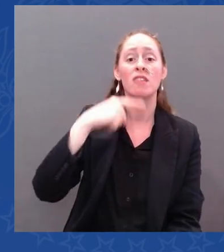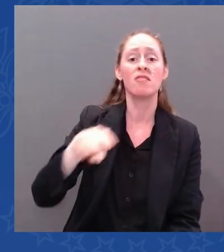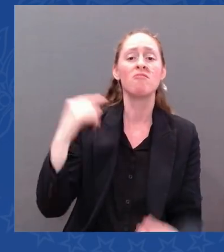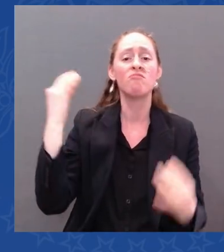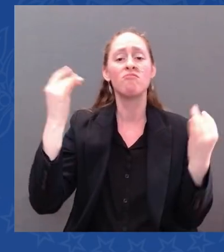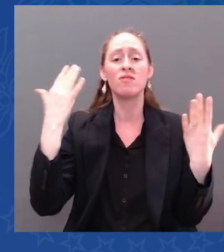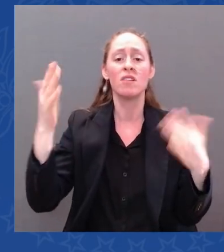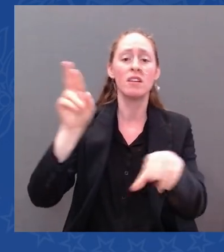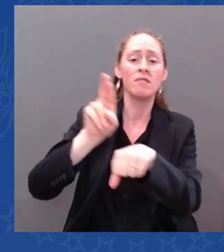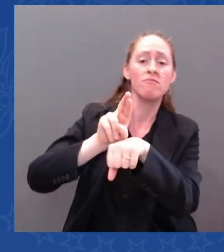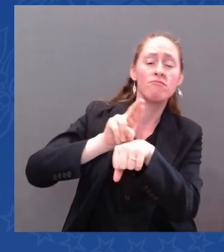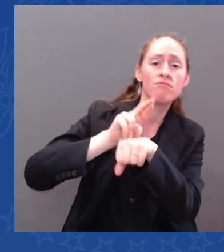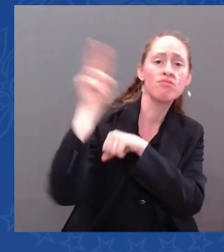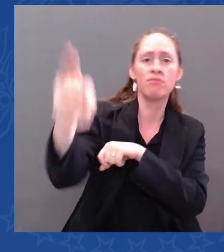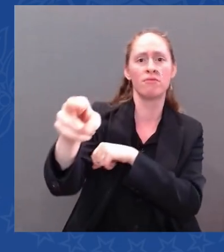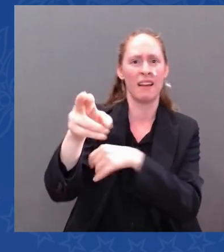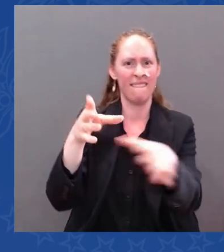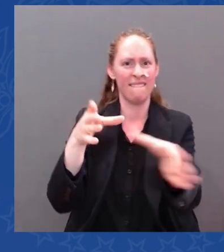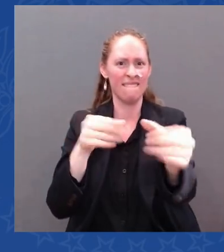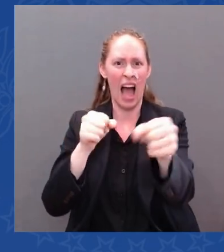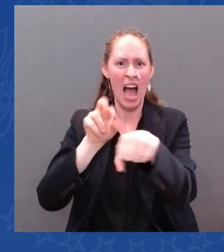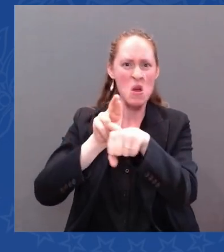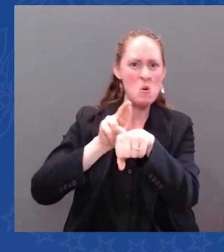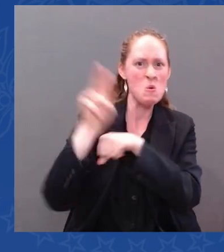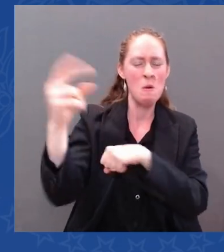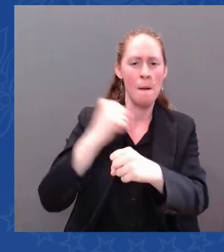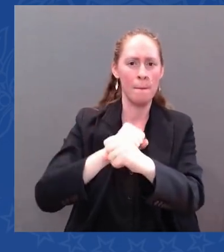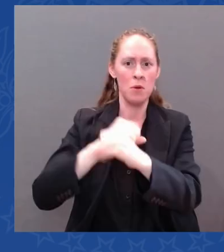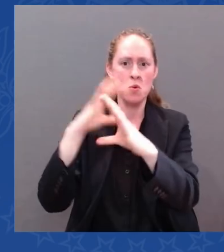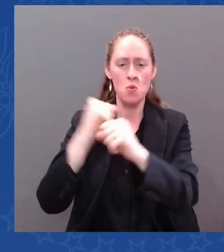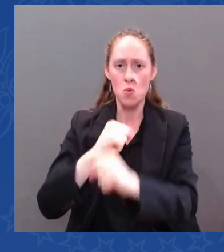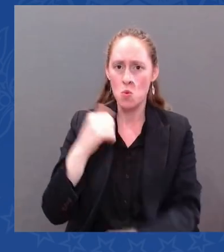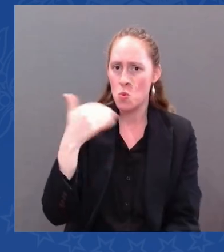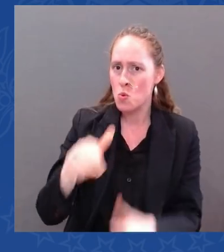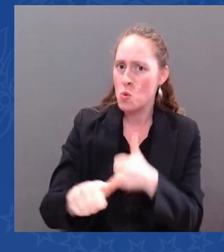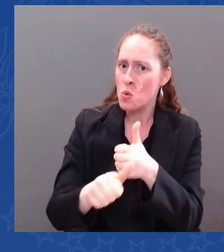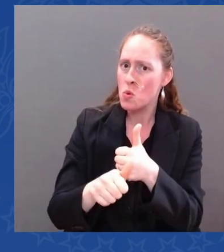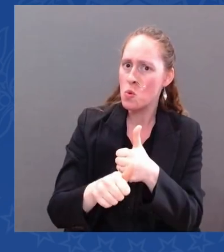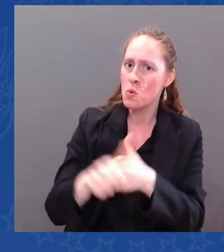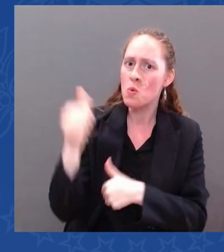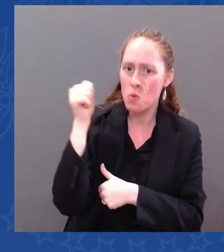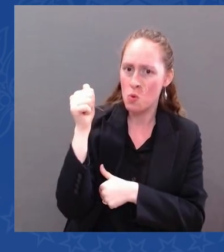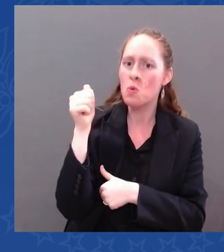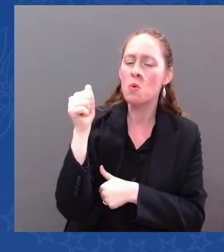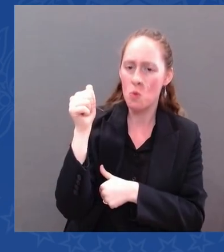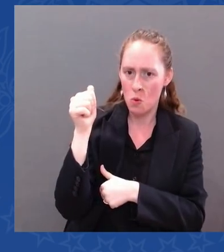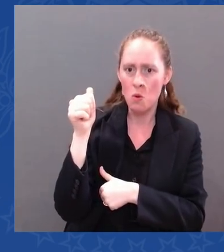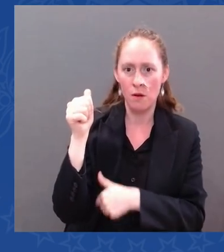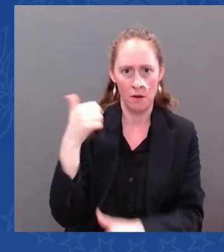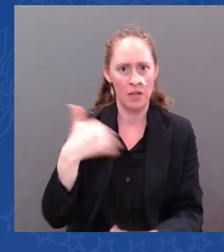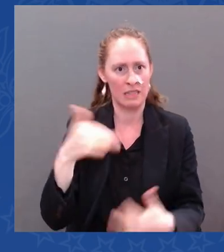It's -- as you all know, it's a consequential weapon. And -- but -- with the same warhead